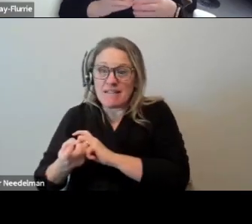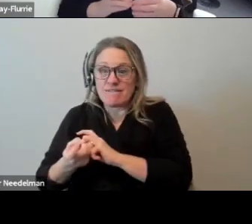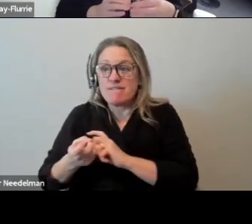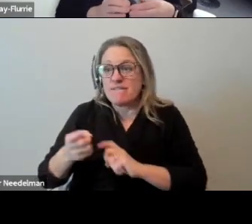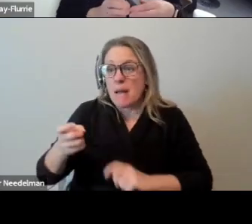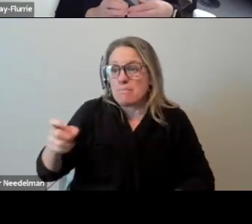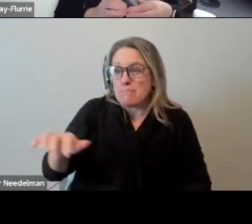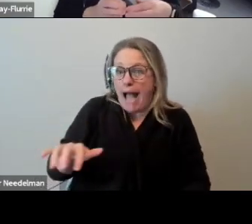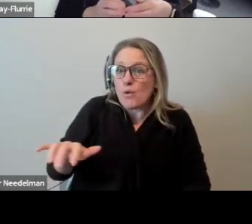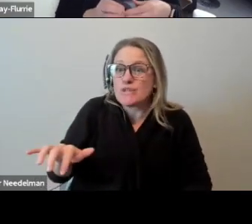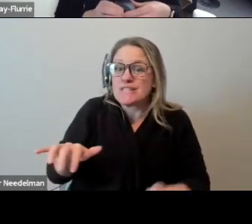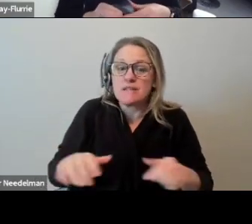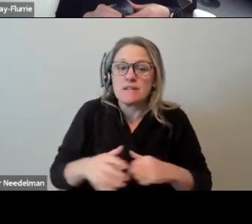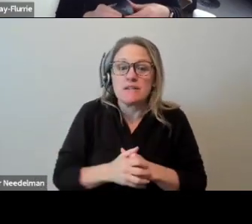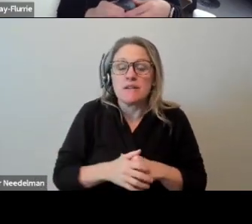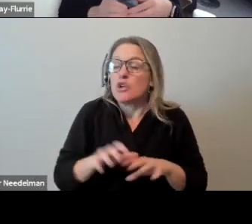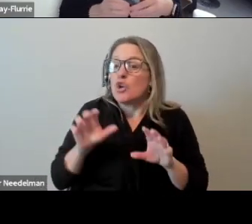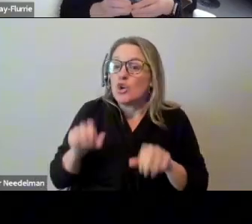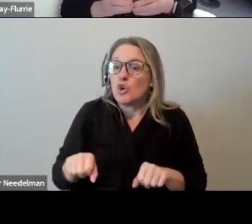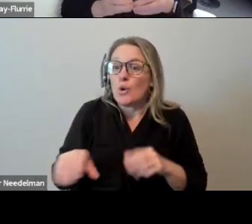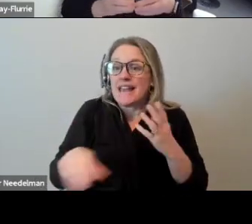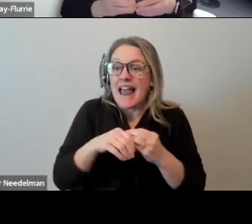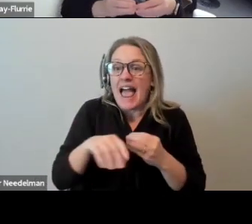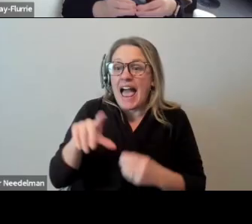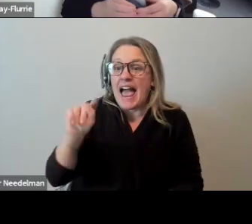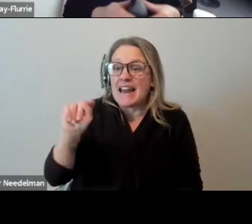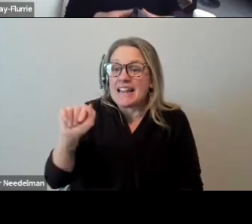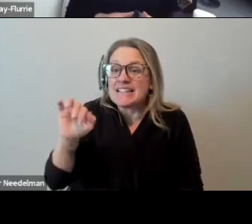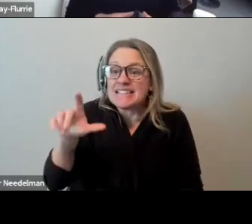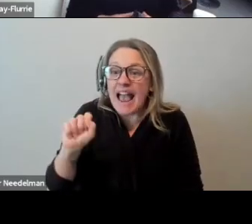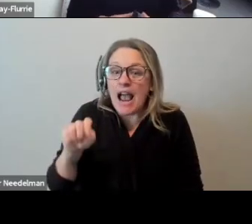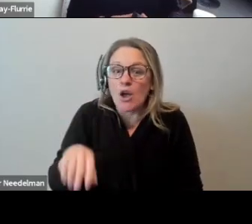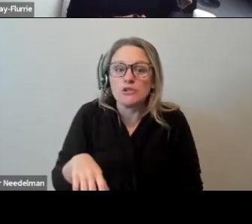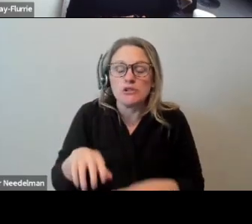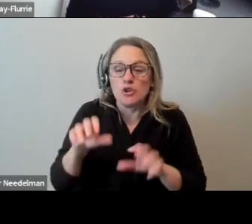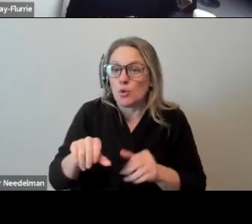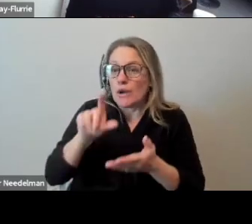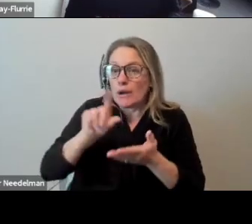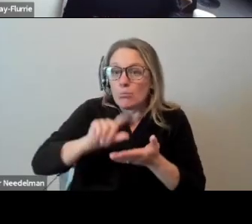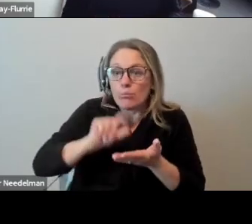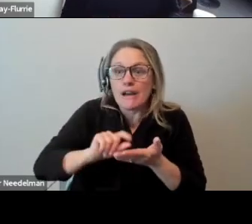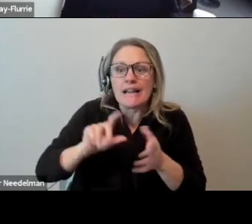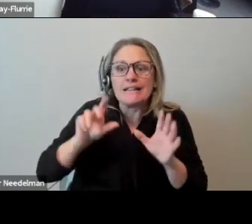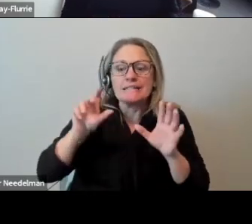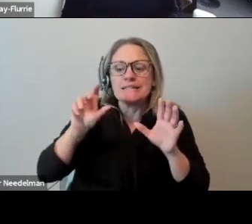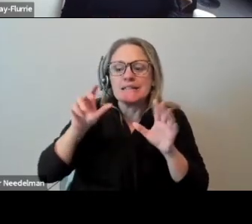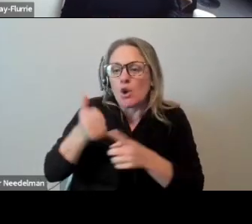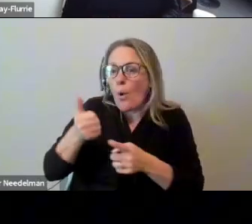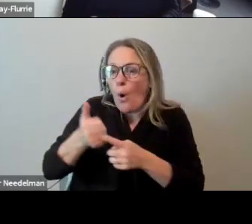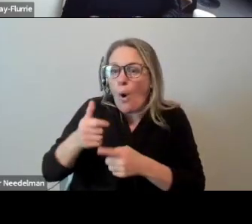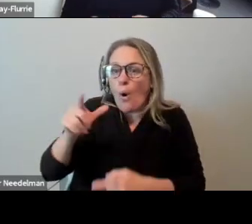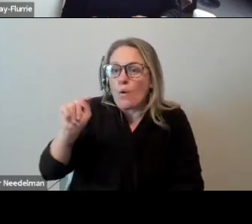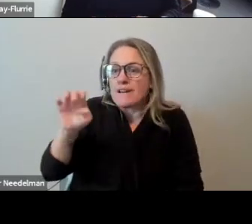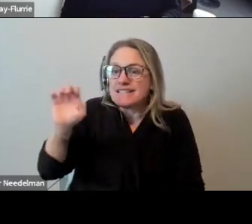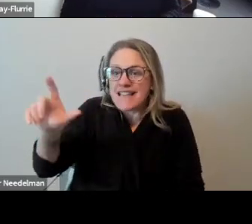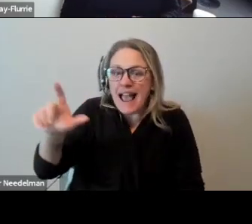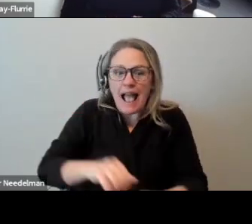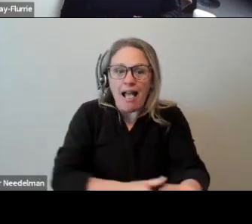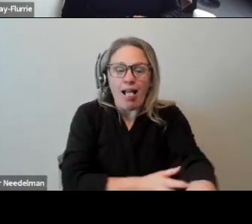You can 3D print your own tails. The CAD files are online for you to to have fun with in your garage or your library.